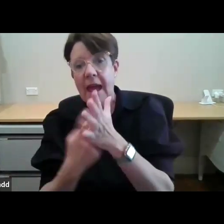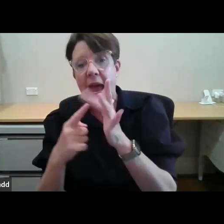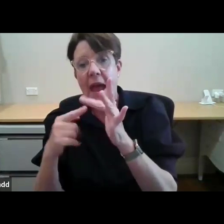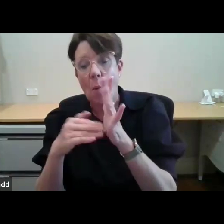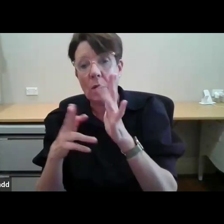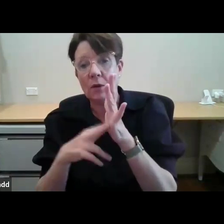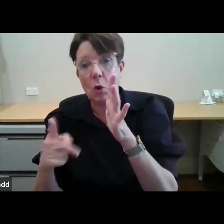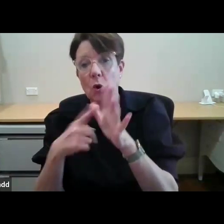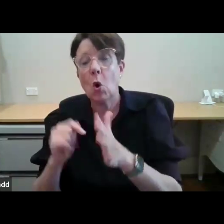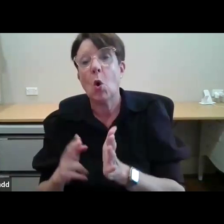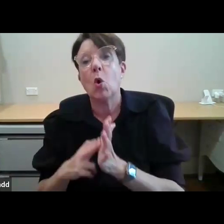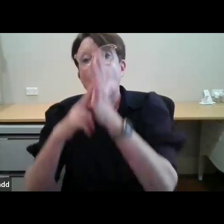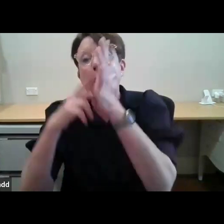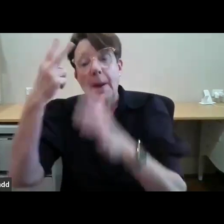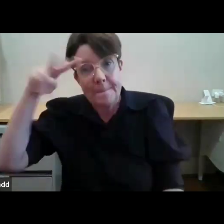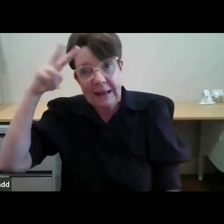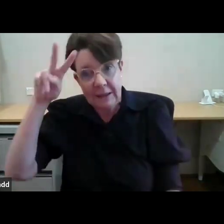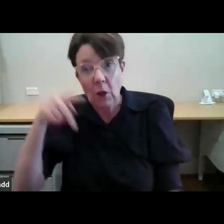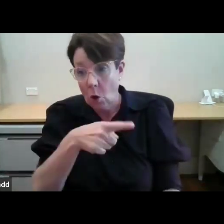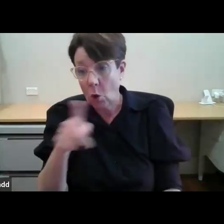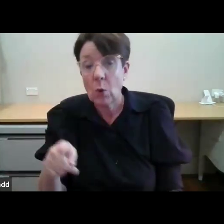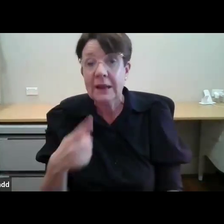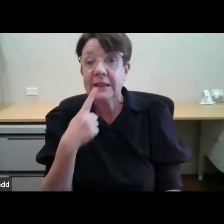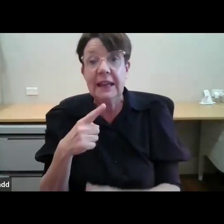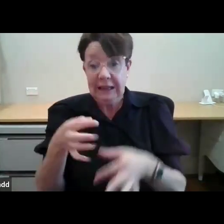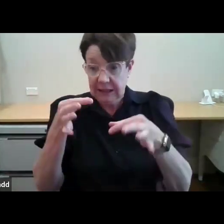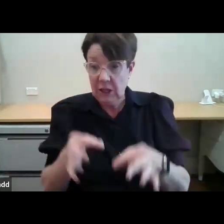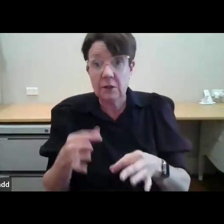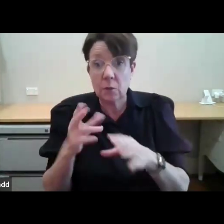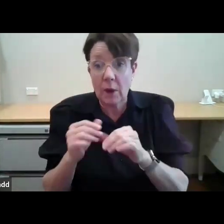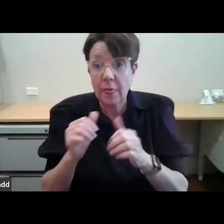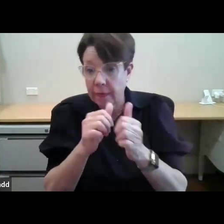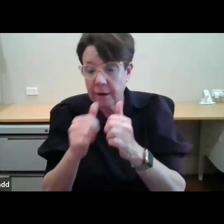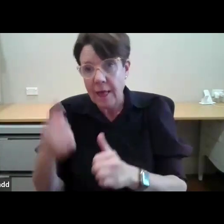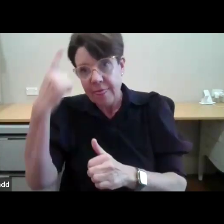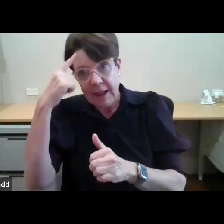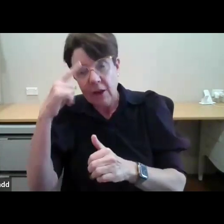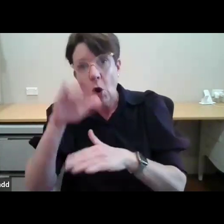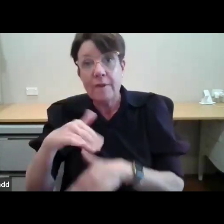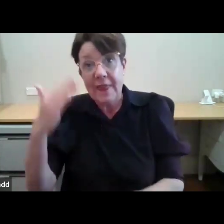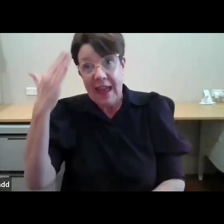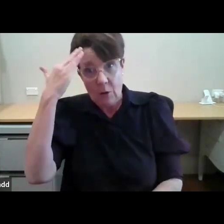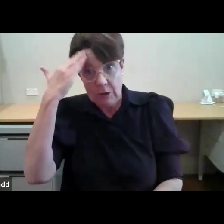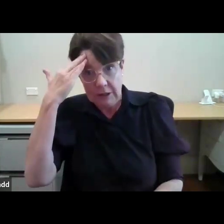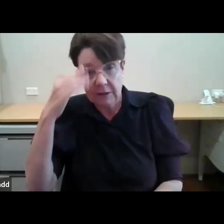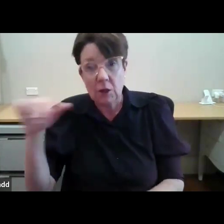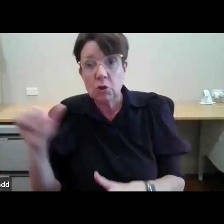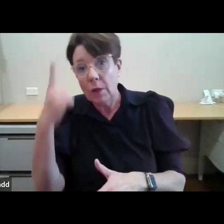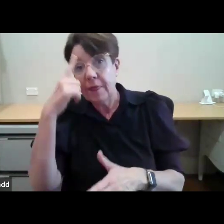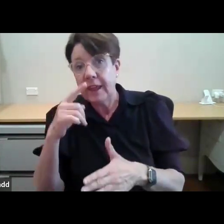ahead, It will impact them ahead, so we want our organisations to be sustainable and can only be sustainable in a